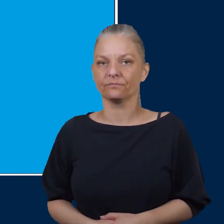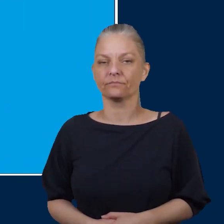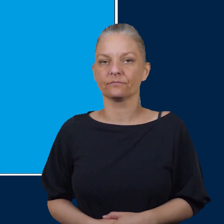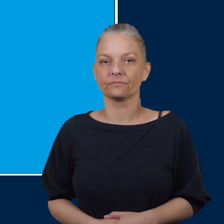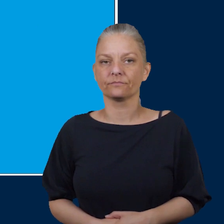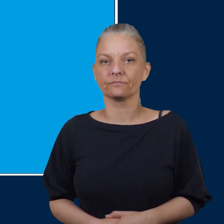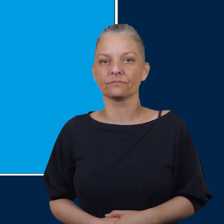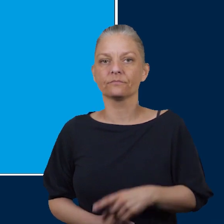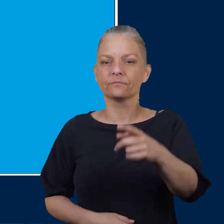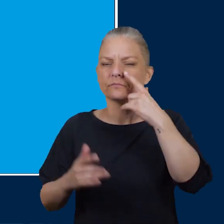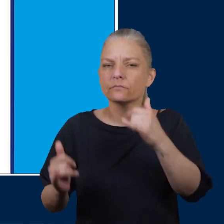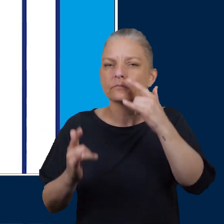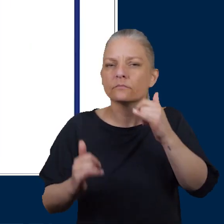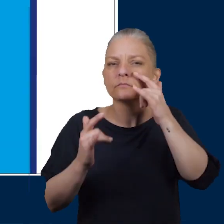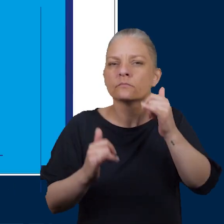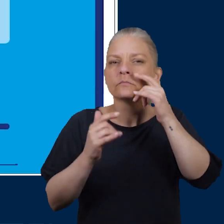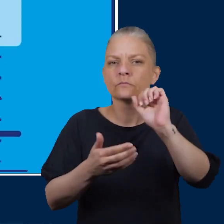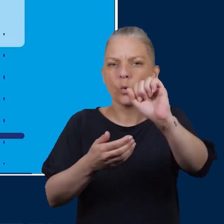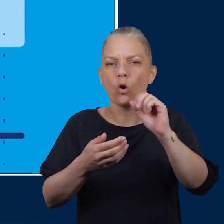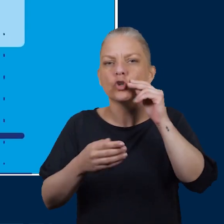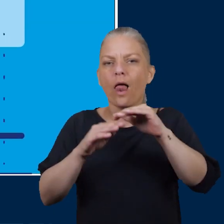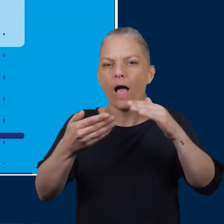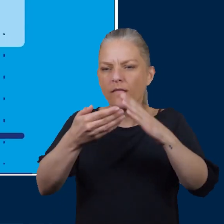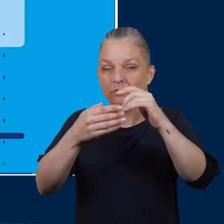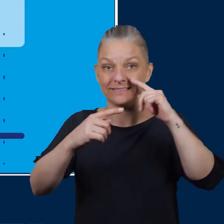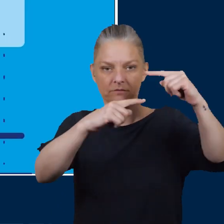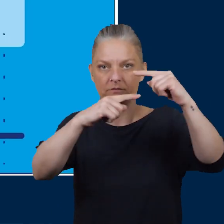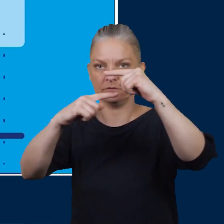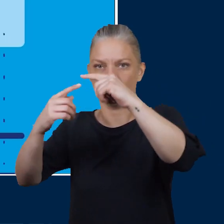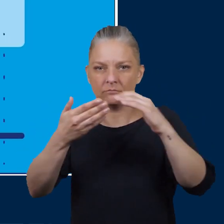Keeping your blood sugar at your target level will help to bring down your blood pressure if it's too